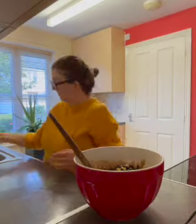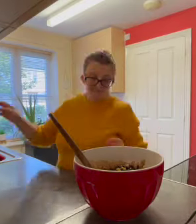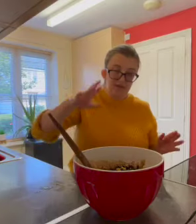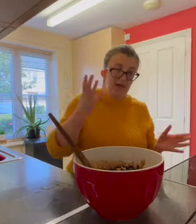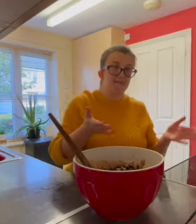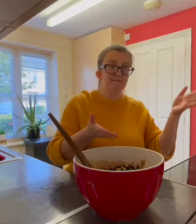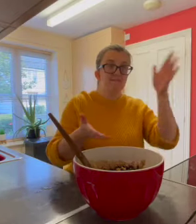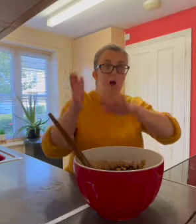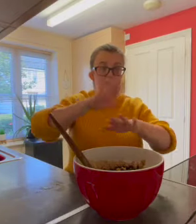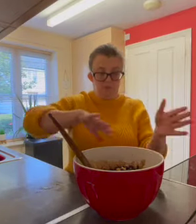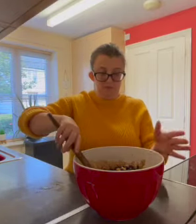Fold.